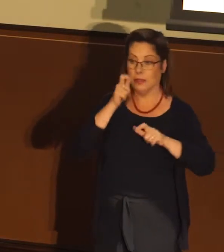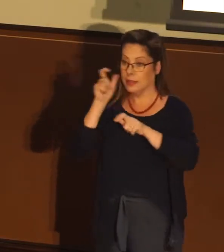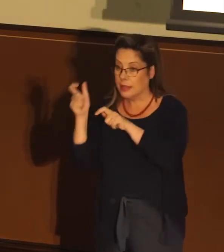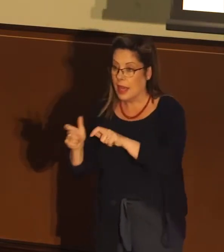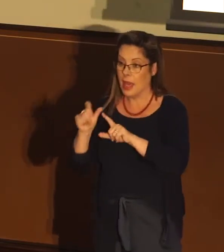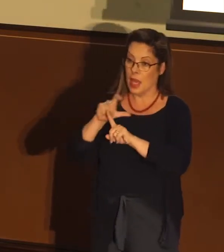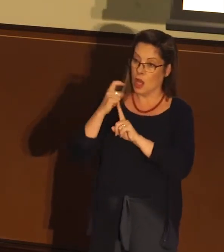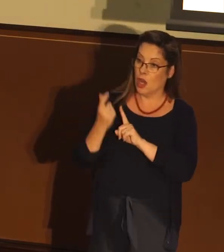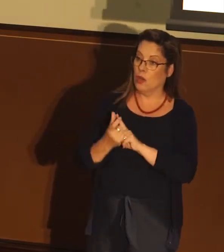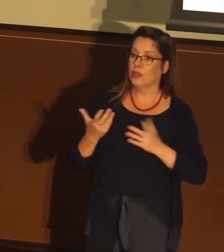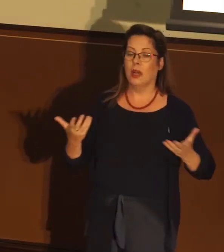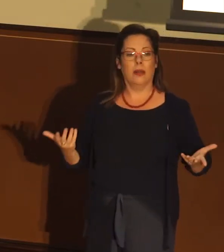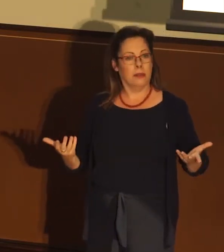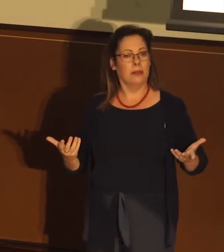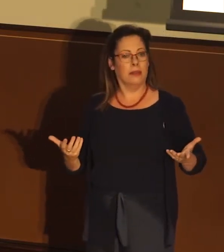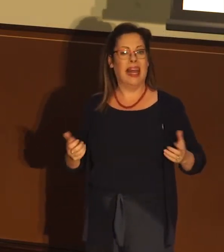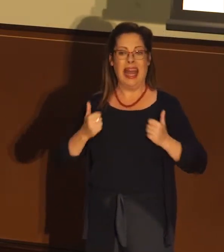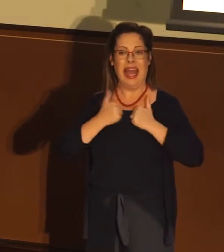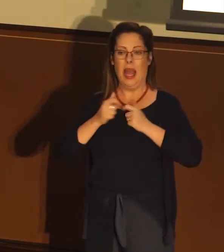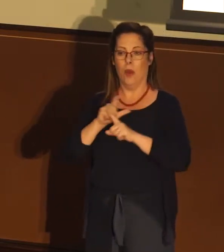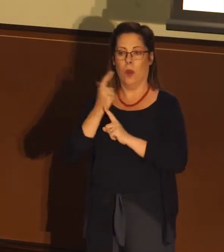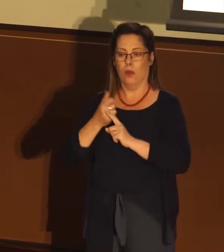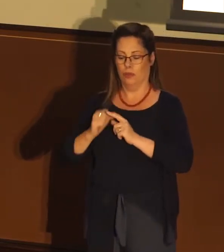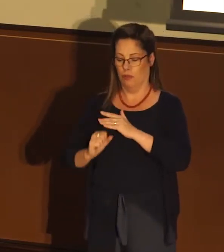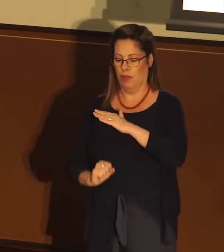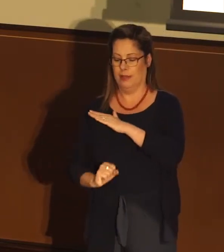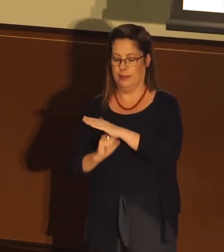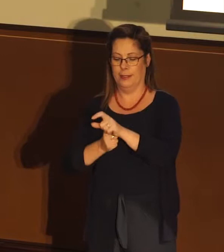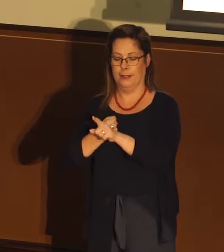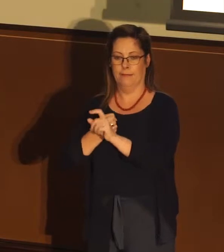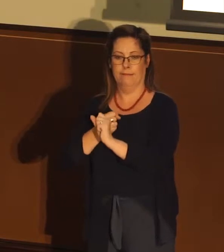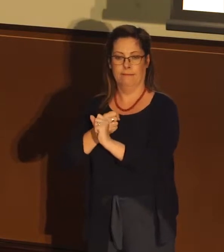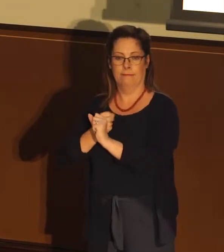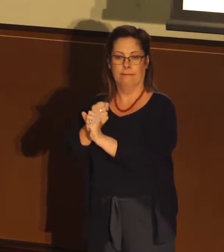And our culture is the thing that's driving us through everything. Now I'll just... the presentation, I will dip...